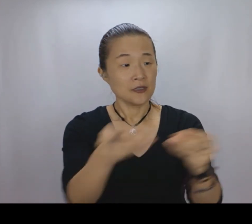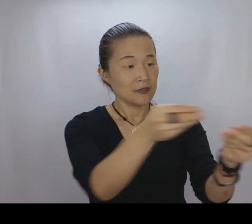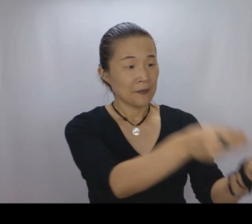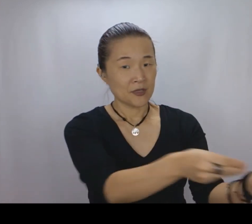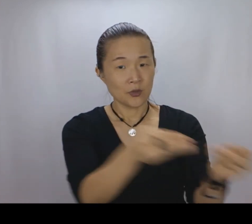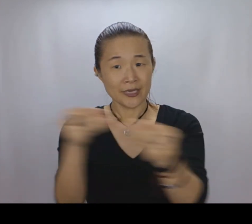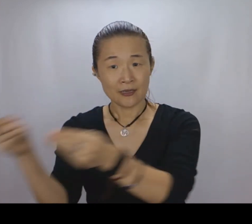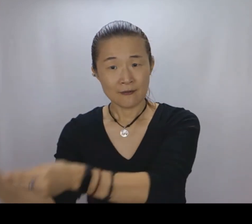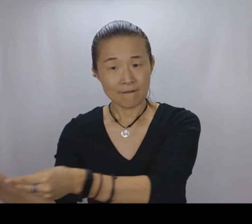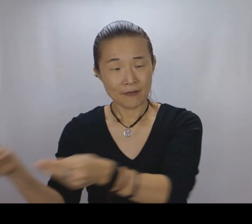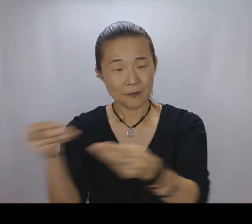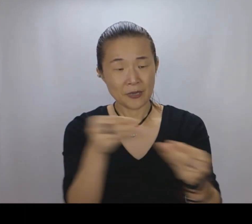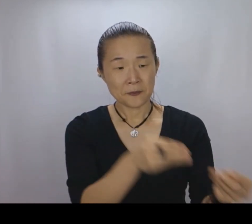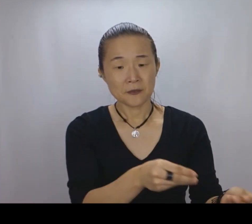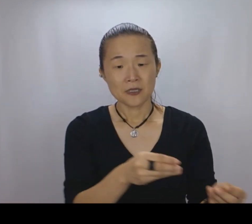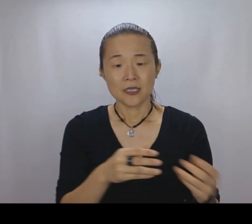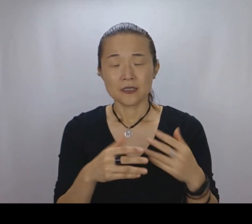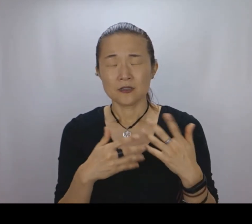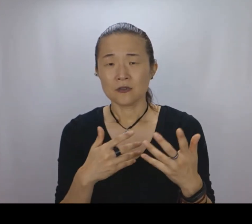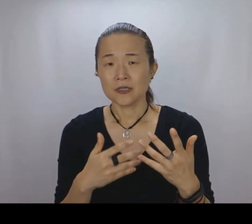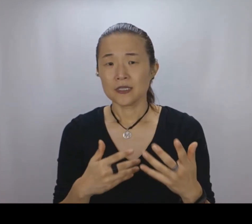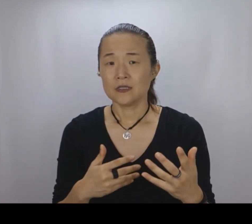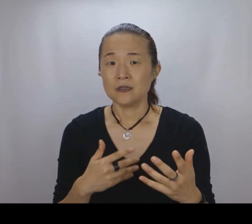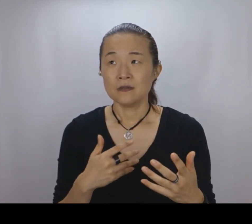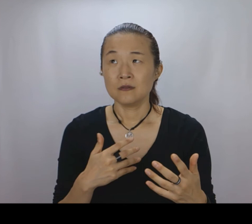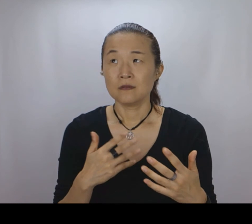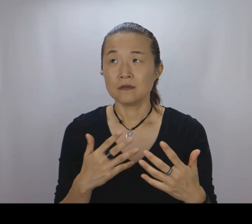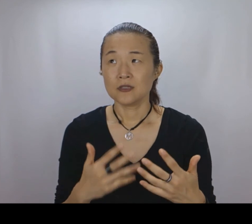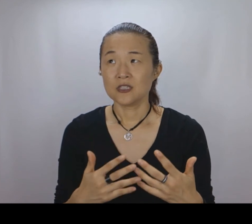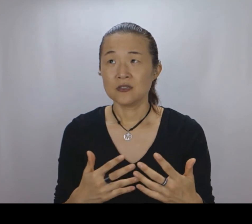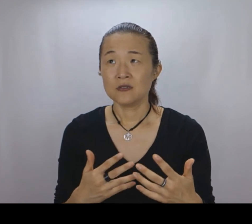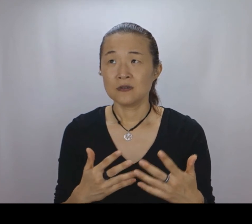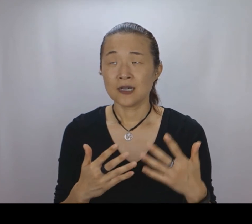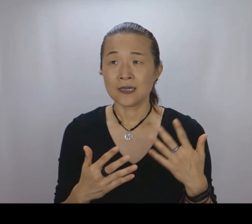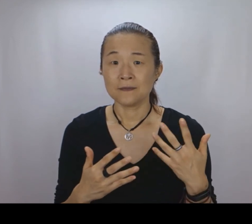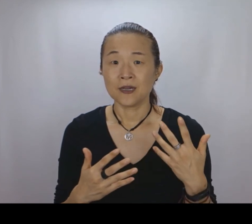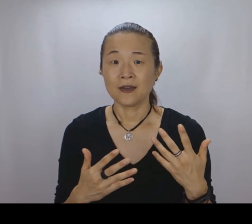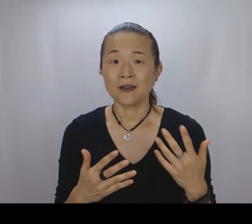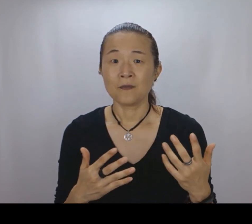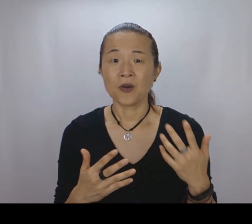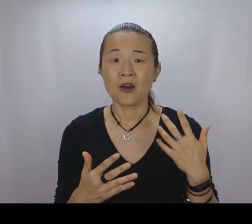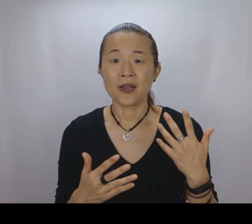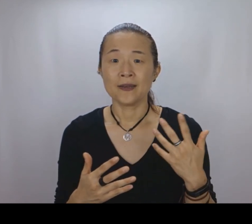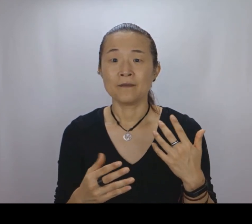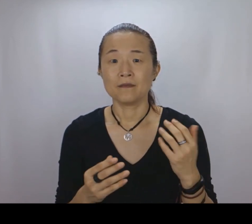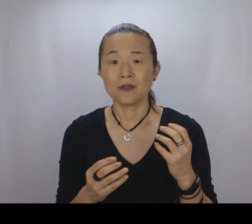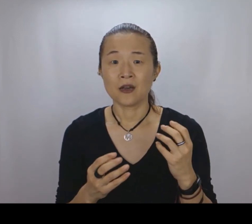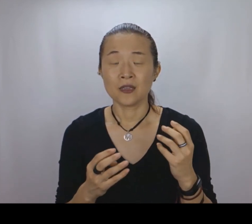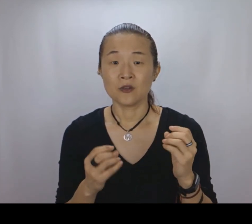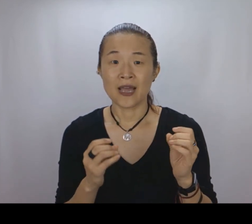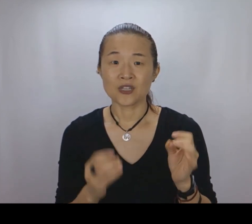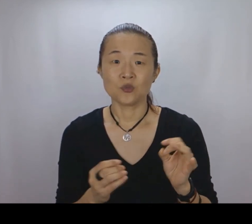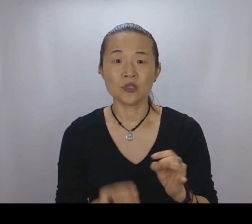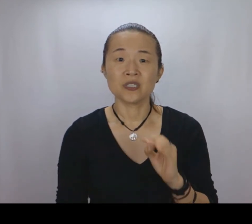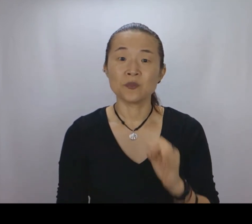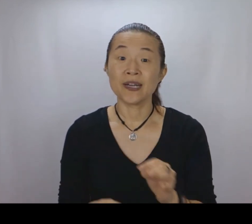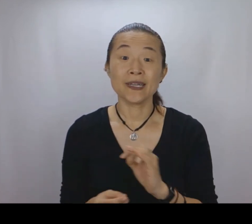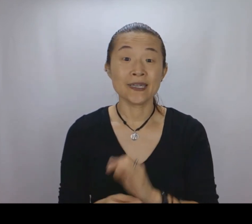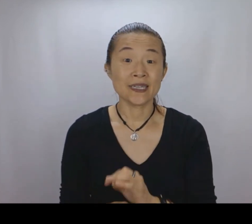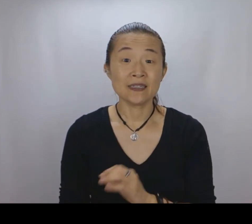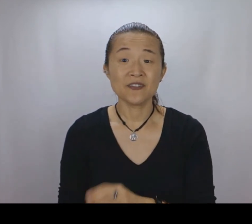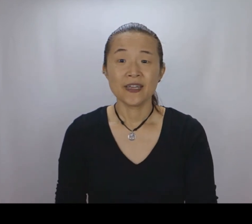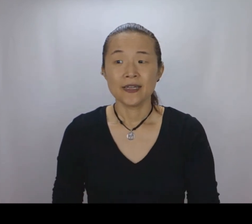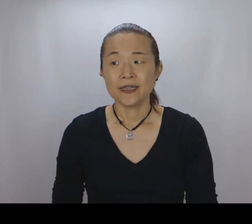And you can do that between people. So don't get too, too hung up on on the actual words bring and give.